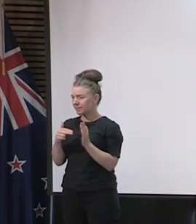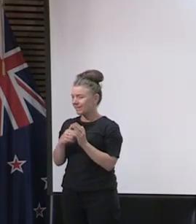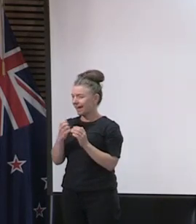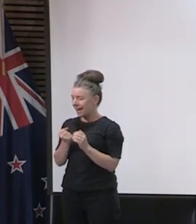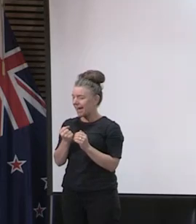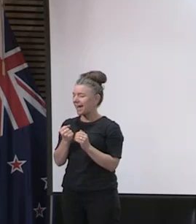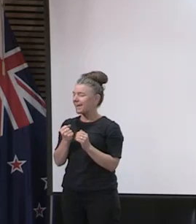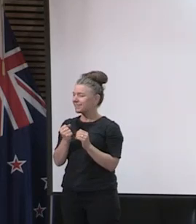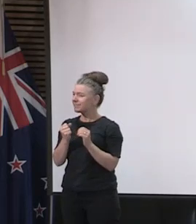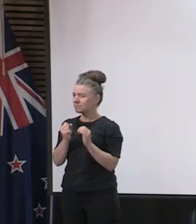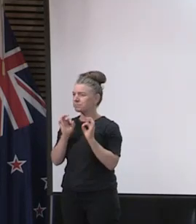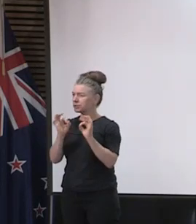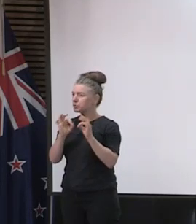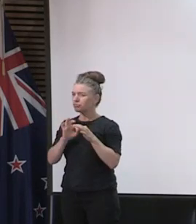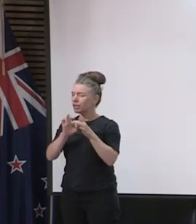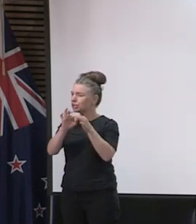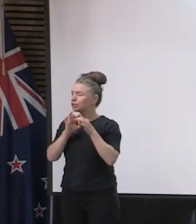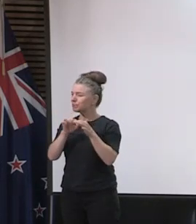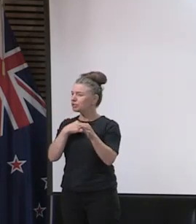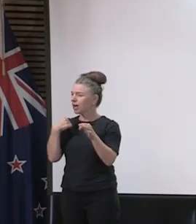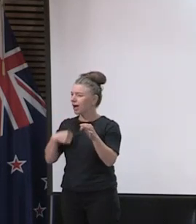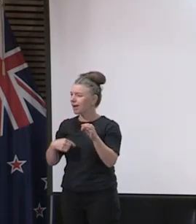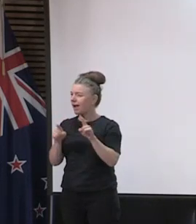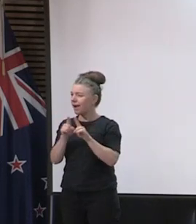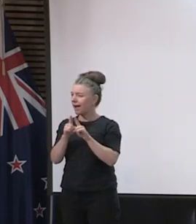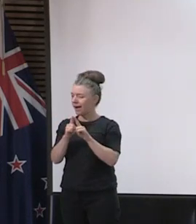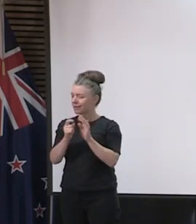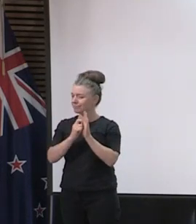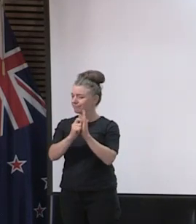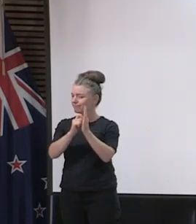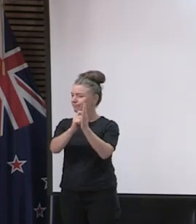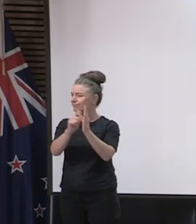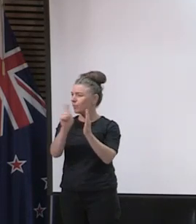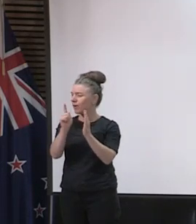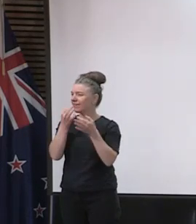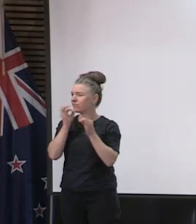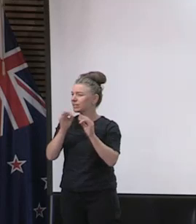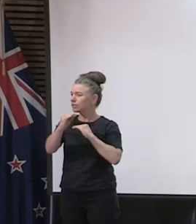Zealand has been the subject of a number of firsts when it